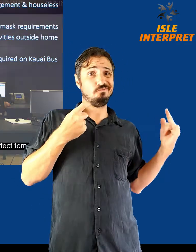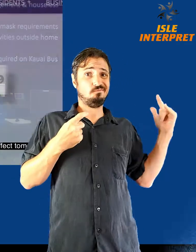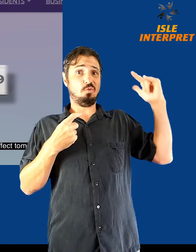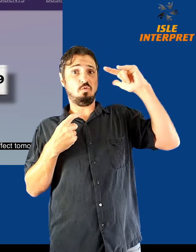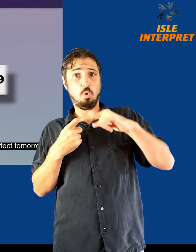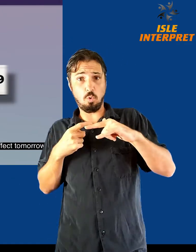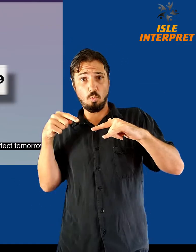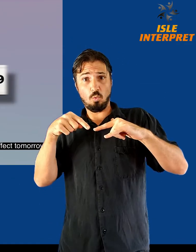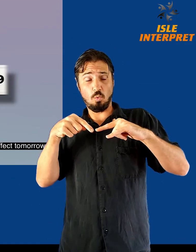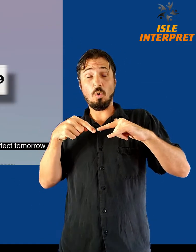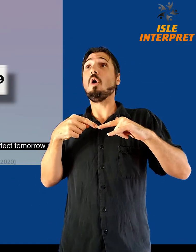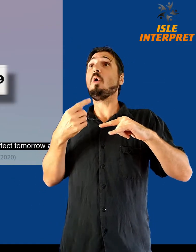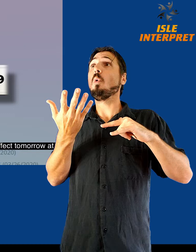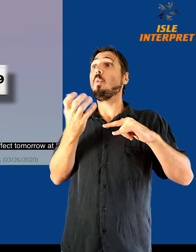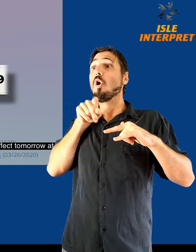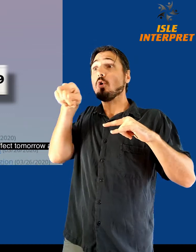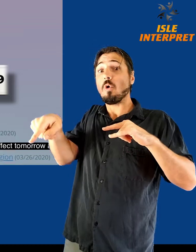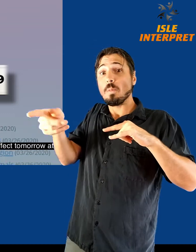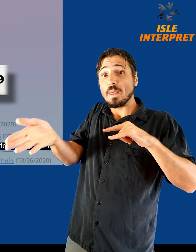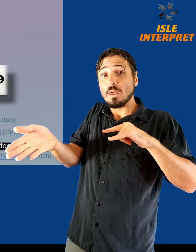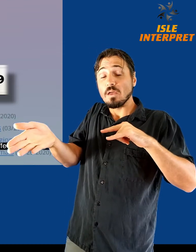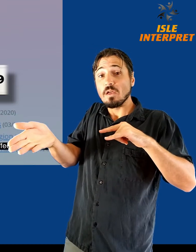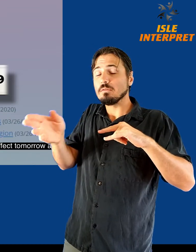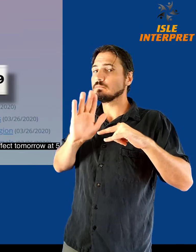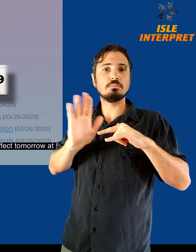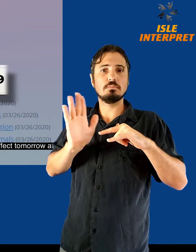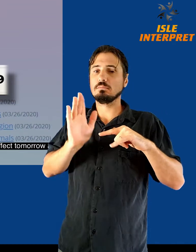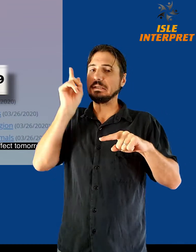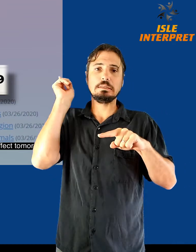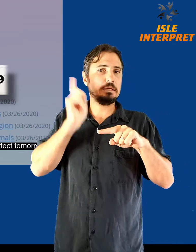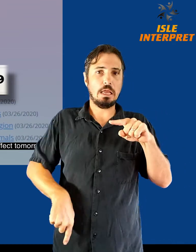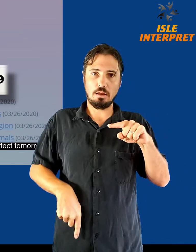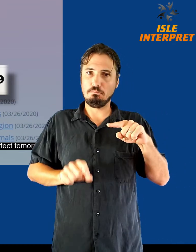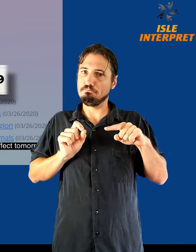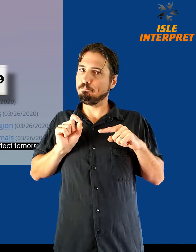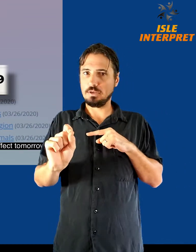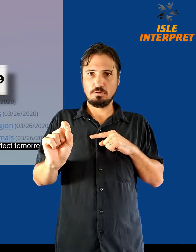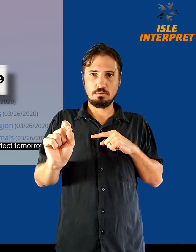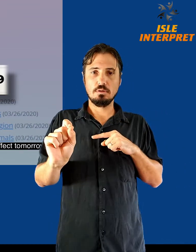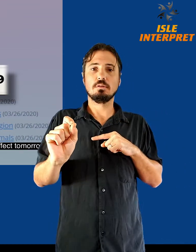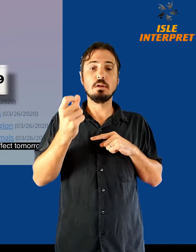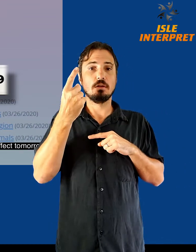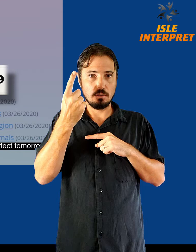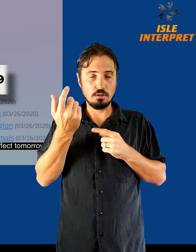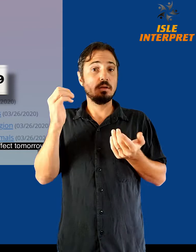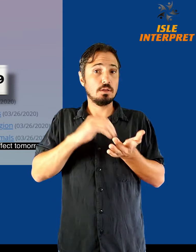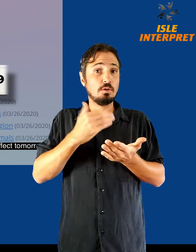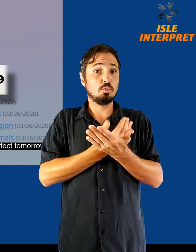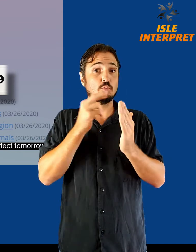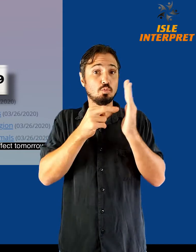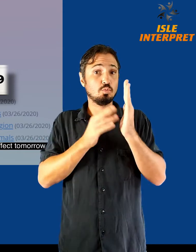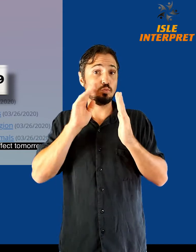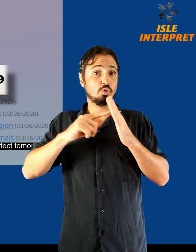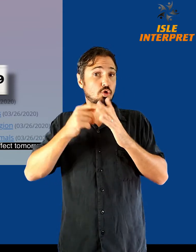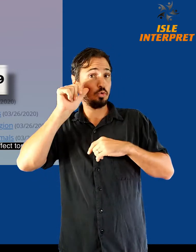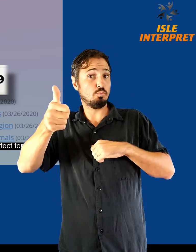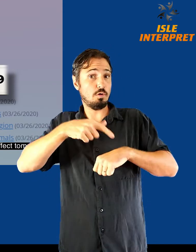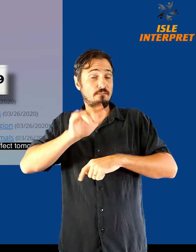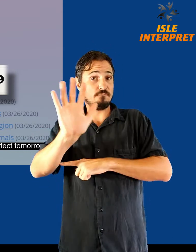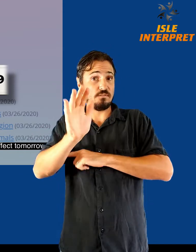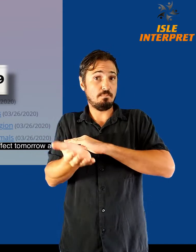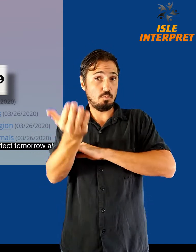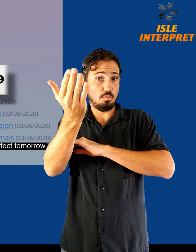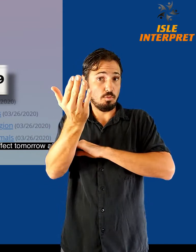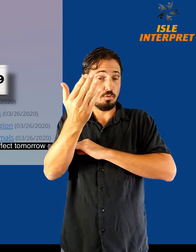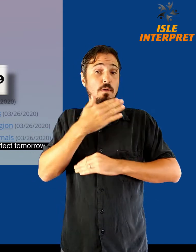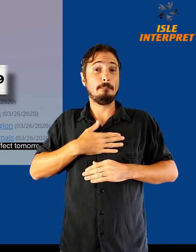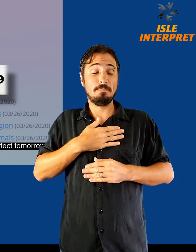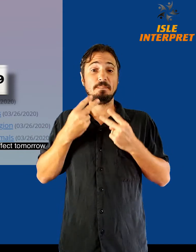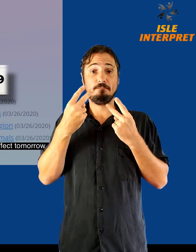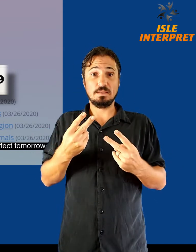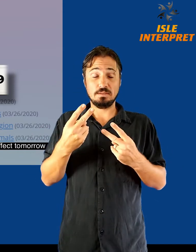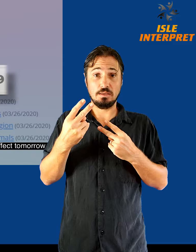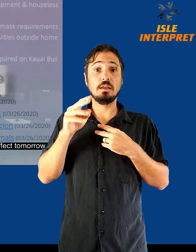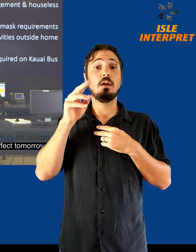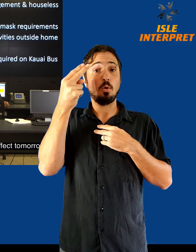To view all these new changes to the Mayor’s Emergency Rules, which take effect tomorrow at 5 a.m., please visit kauai.gov/COVID-19.